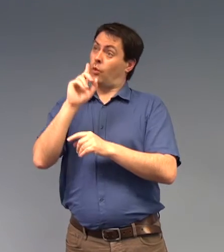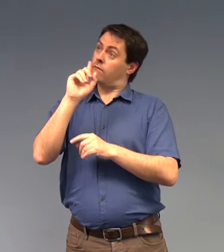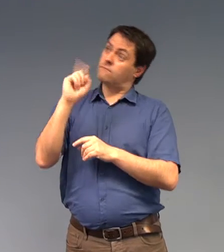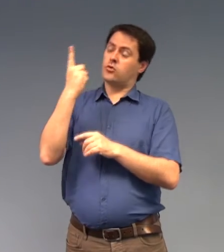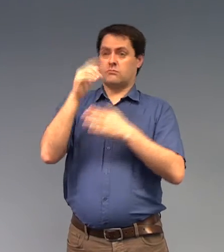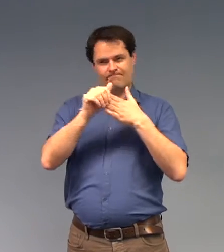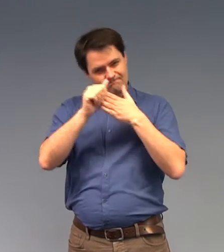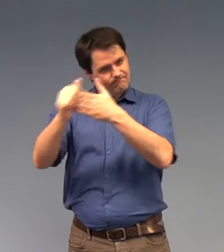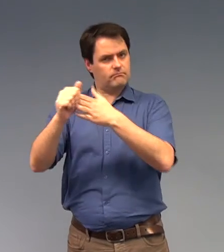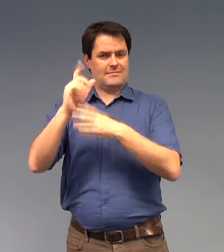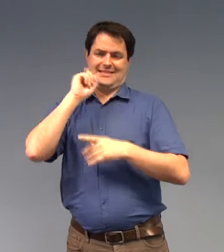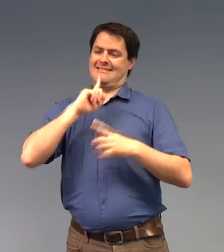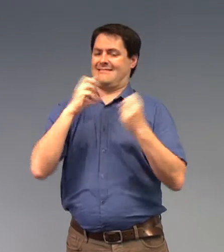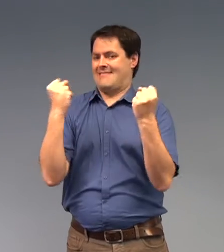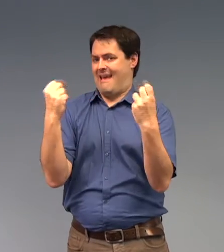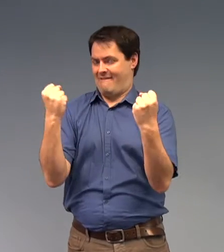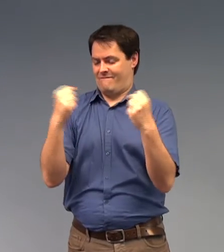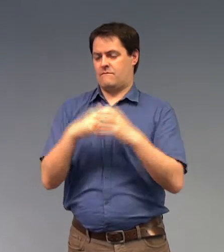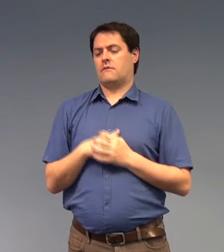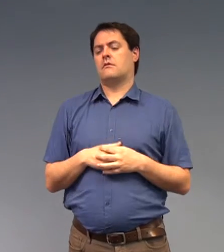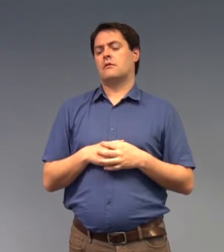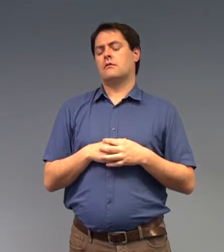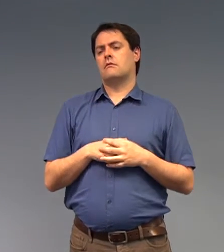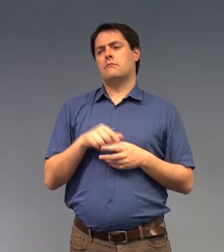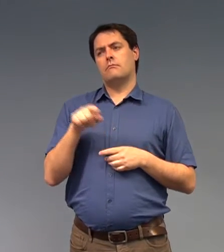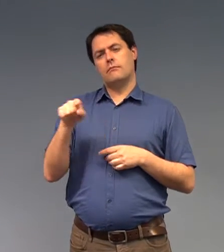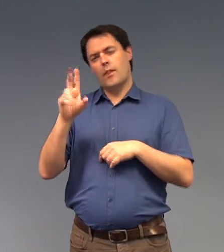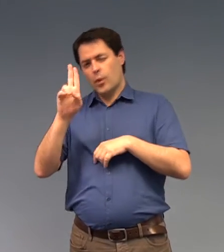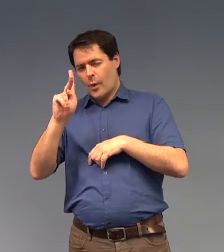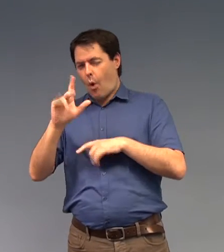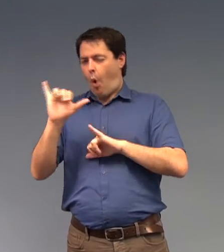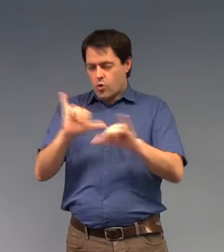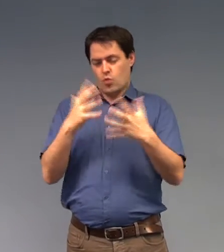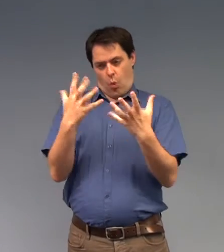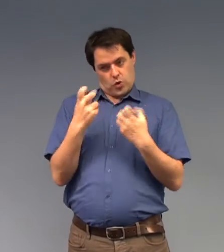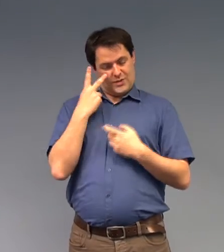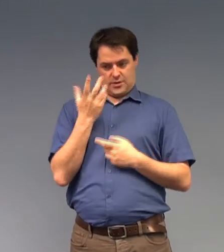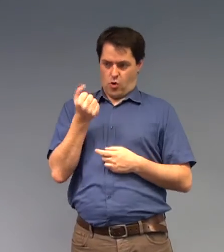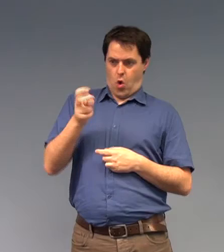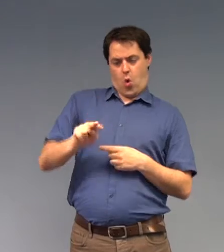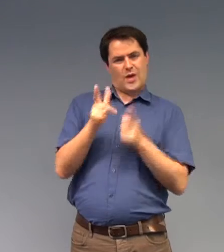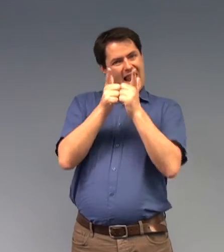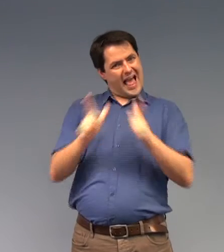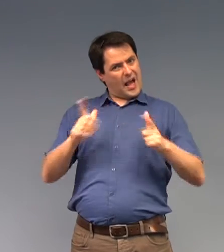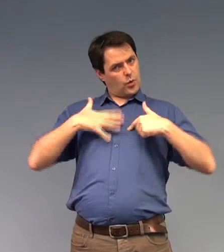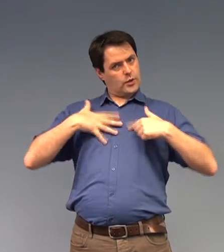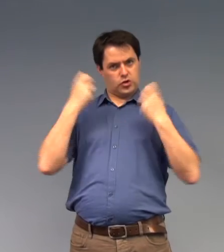And the hard of hearing community who joined in that campaign, but they didn't lead that campaign.